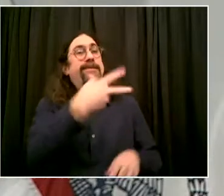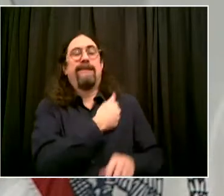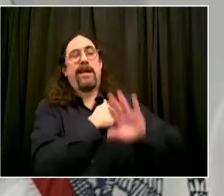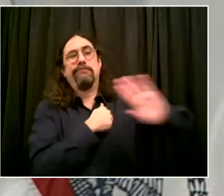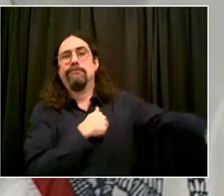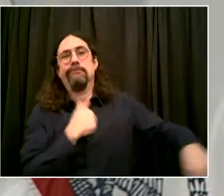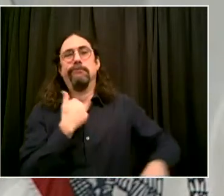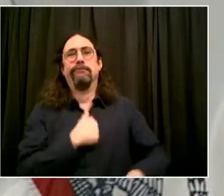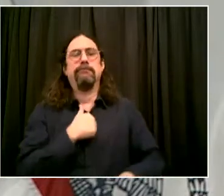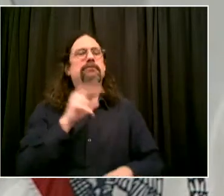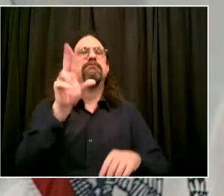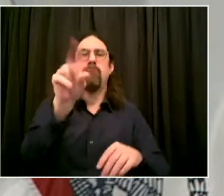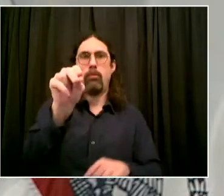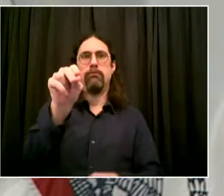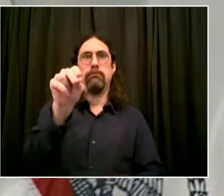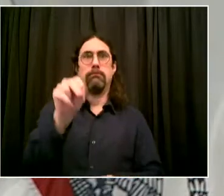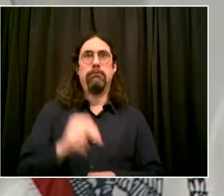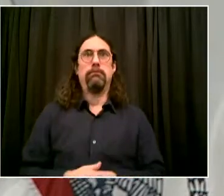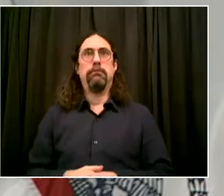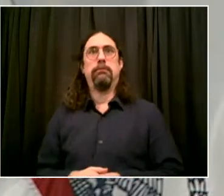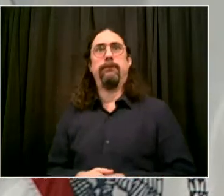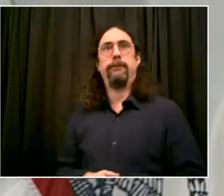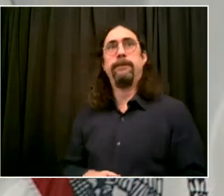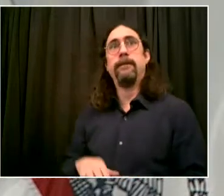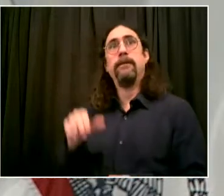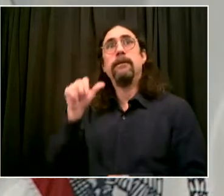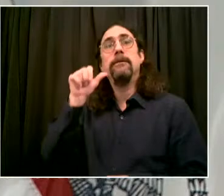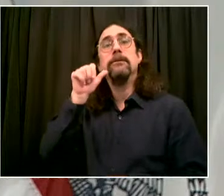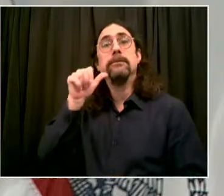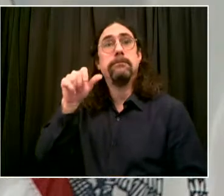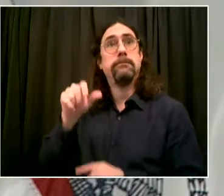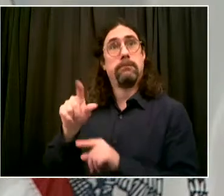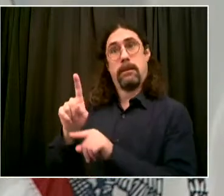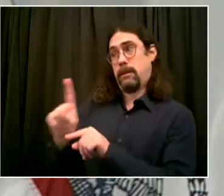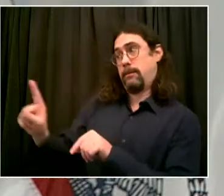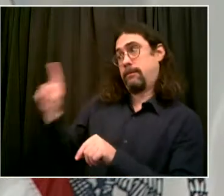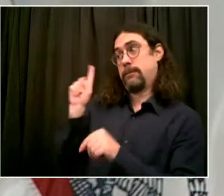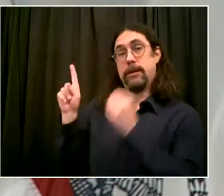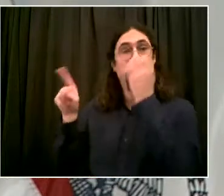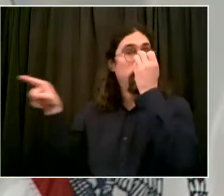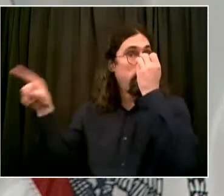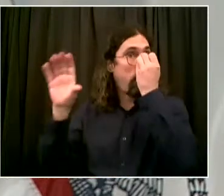SCSCCIARTTY WE ARE EXPERIENCING. OF COURSE THE